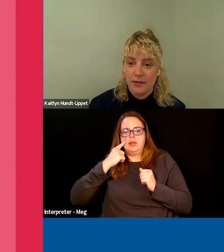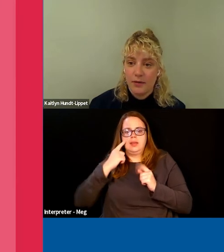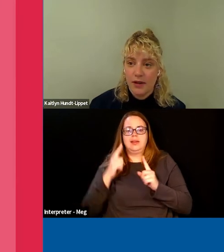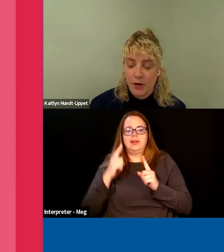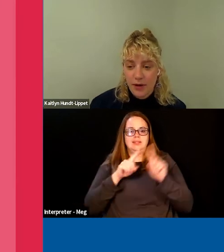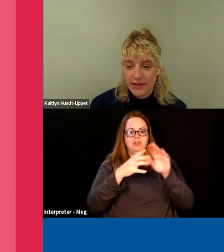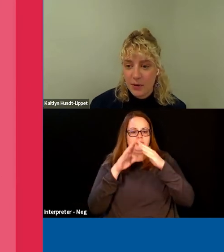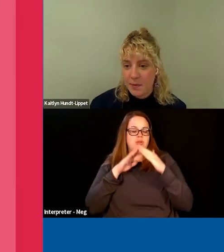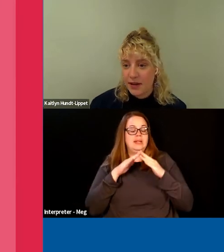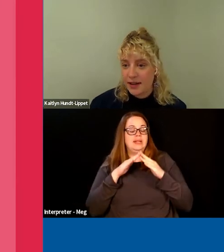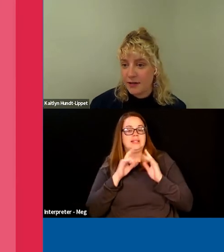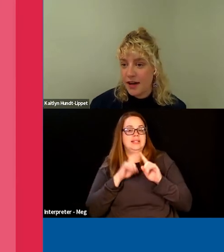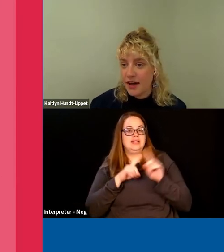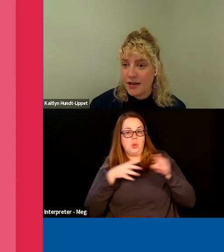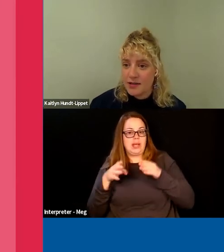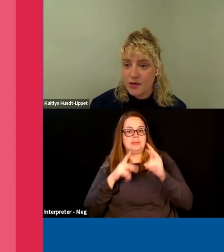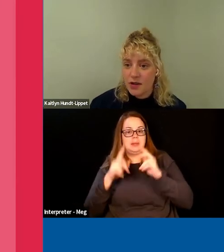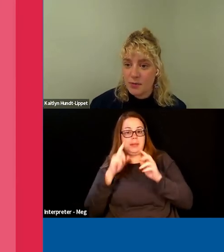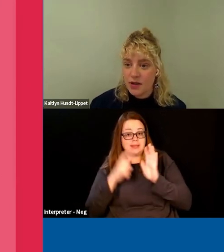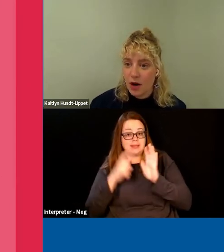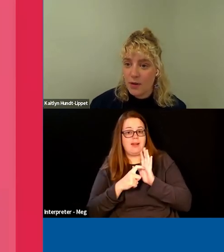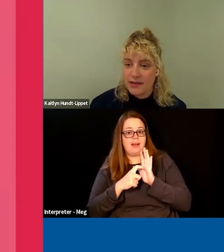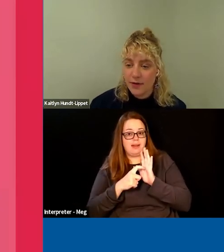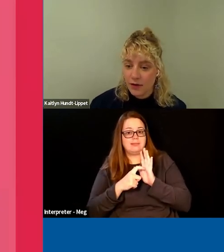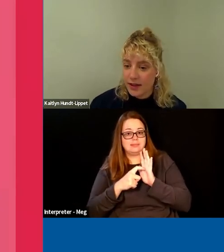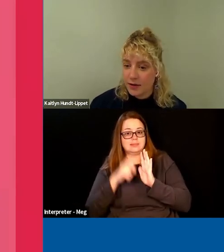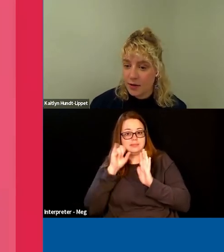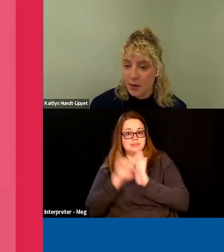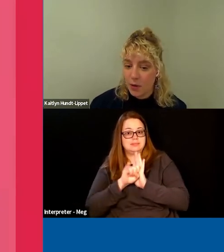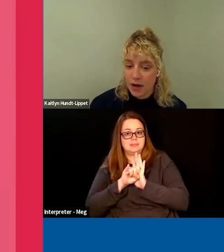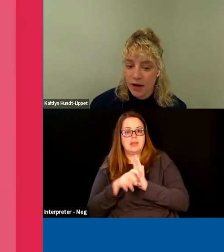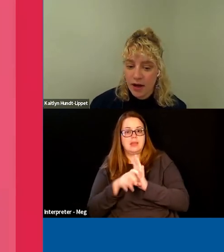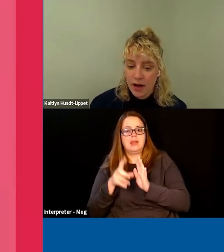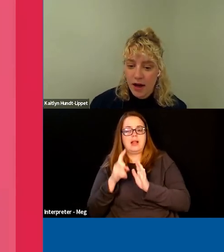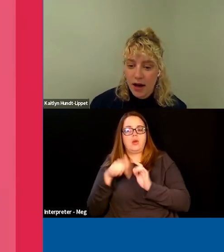and different ways that people identify is those terms are always evolving a little bit more,